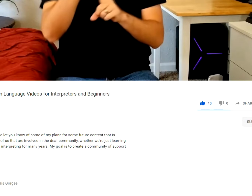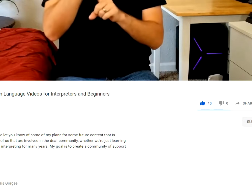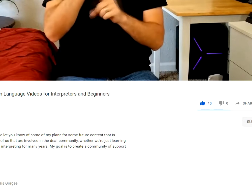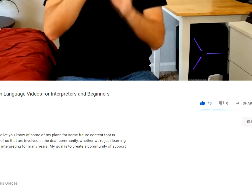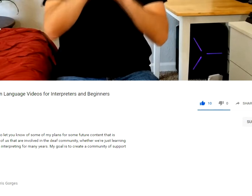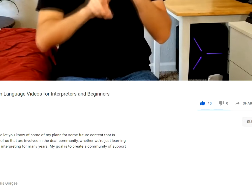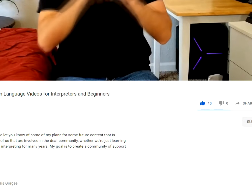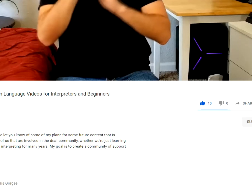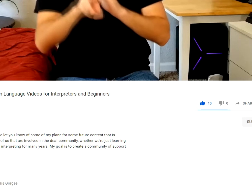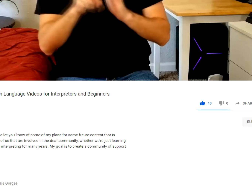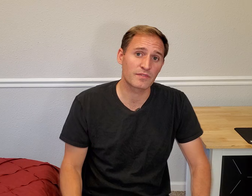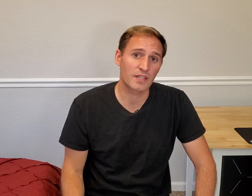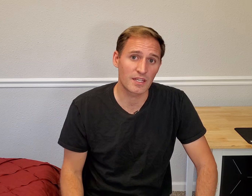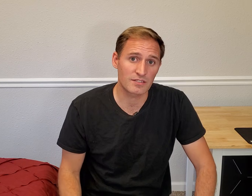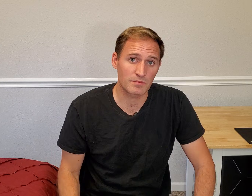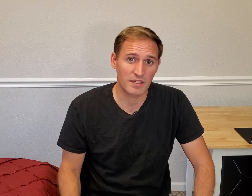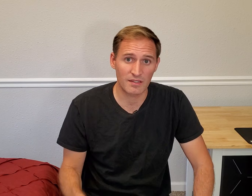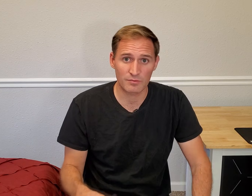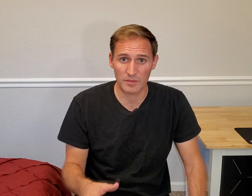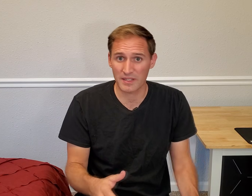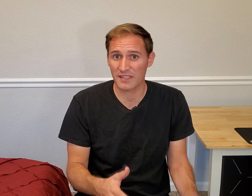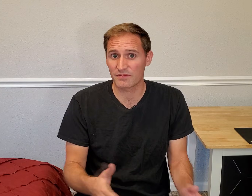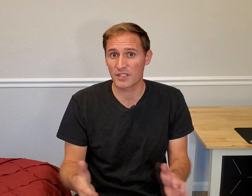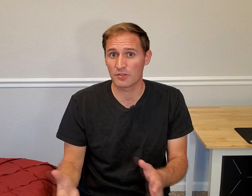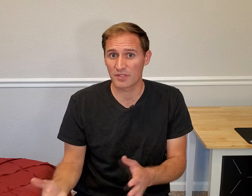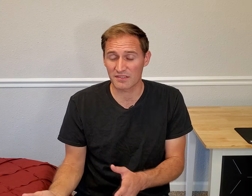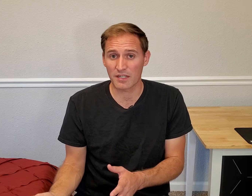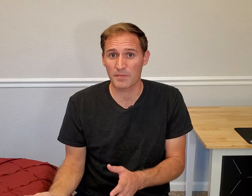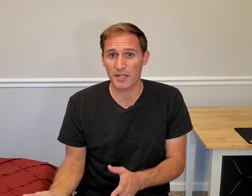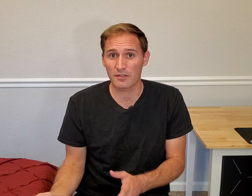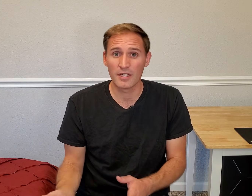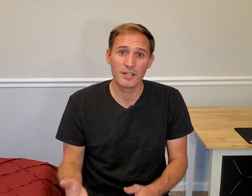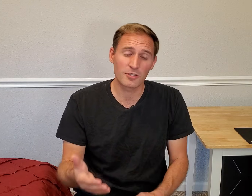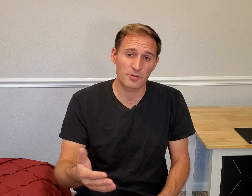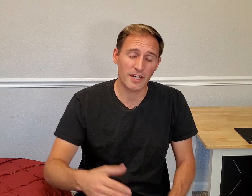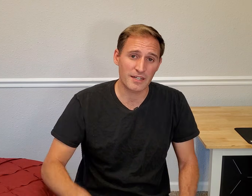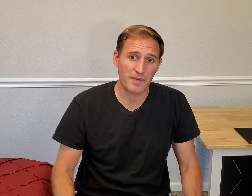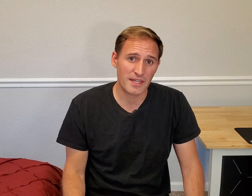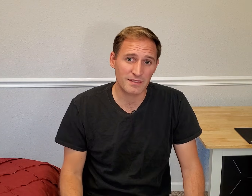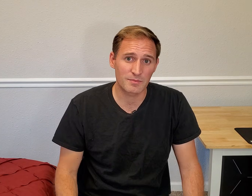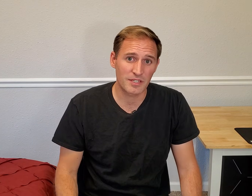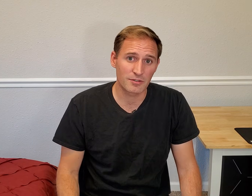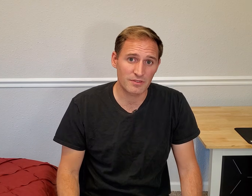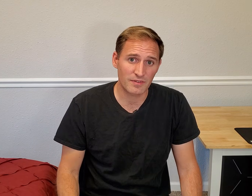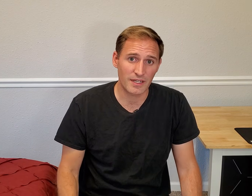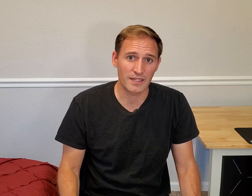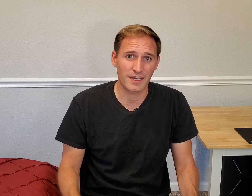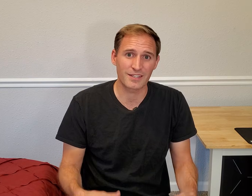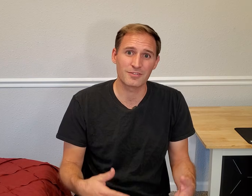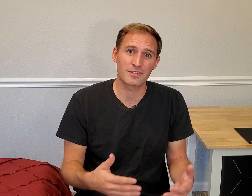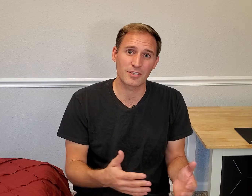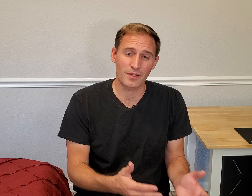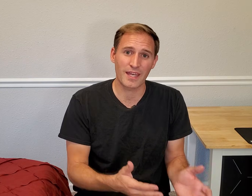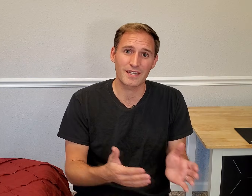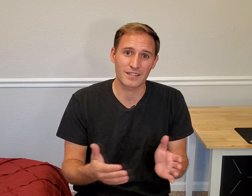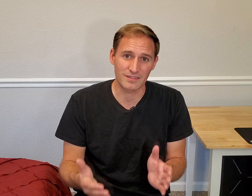channel and clicking that Bell notification because when my next video does come out, you'll automatically be notified and you can go ahead and